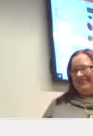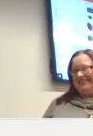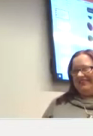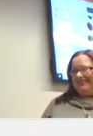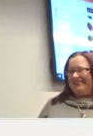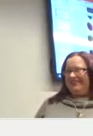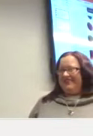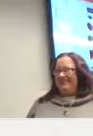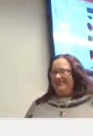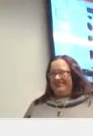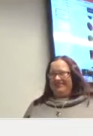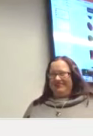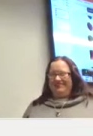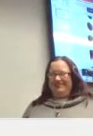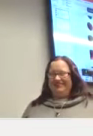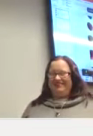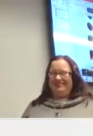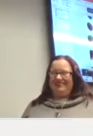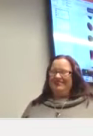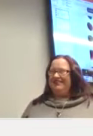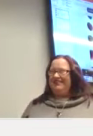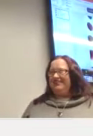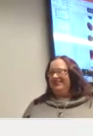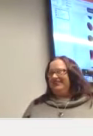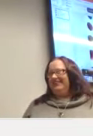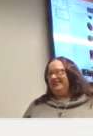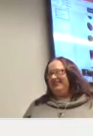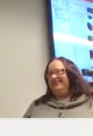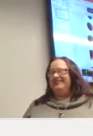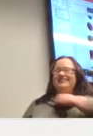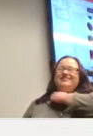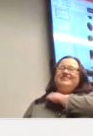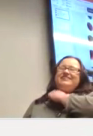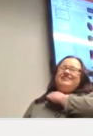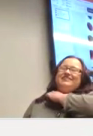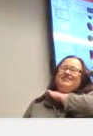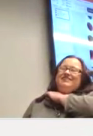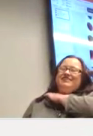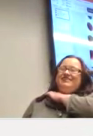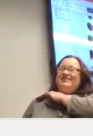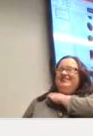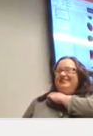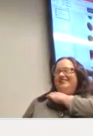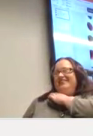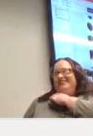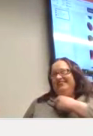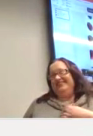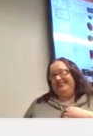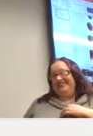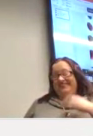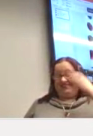Now one of the things that we have done in a couple of past webinars, is we have were to play some games and kind of show you some -- some game design as it happens.